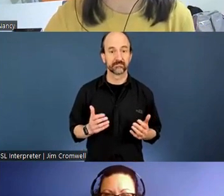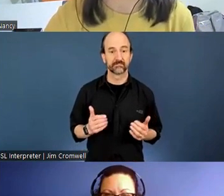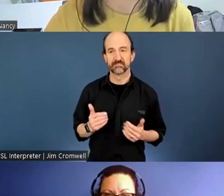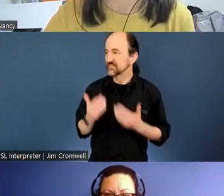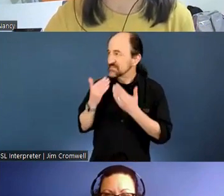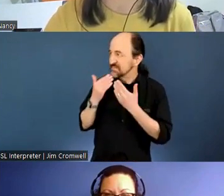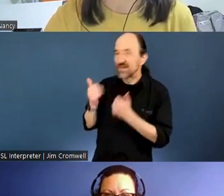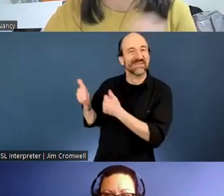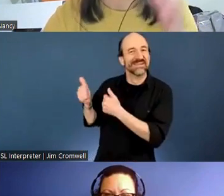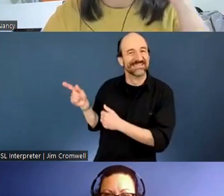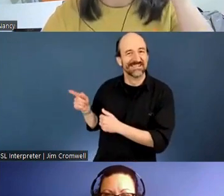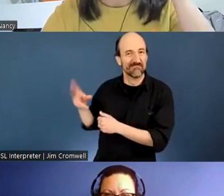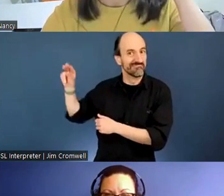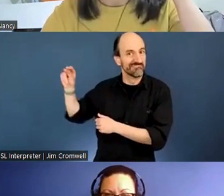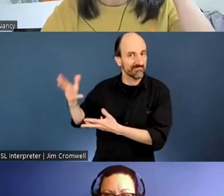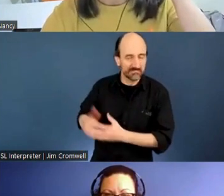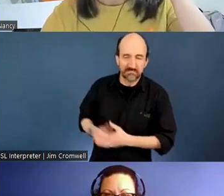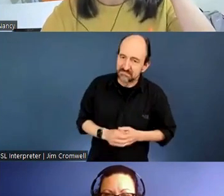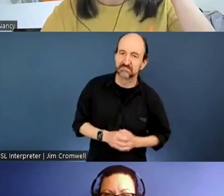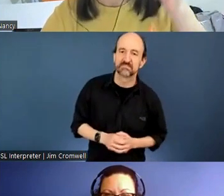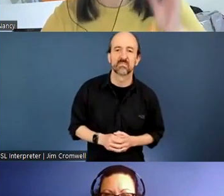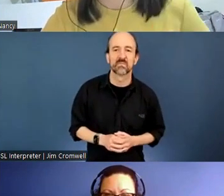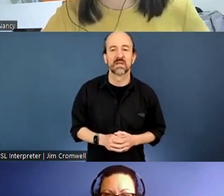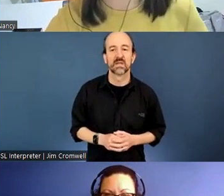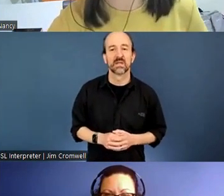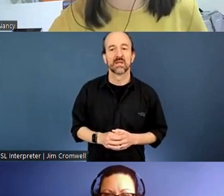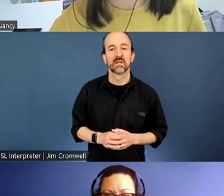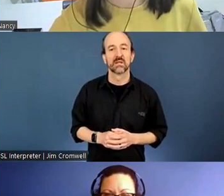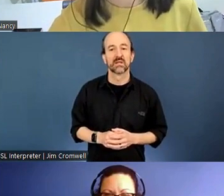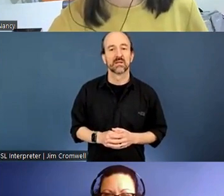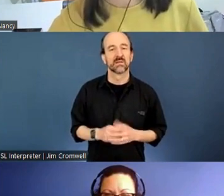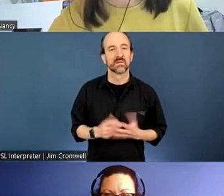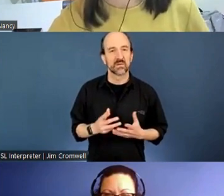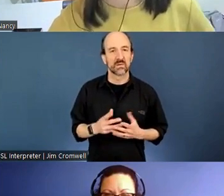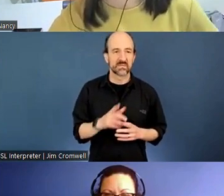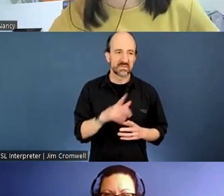So in other words, CL M&E can do what M&E can do.